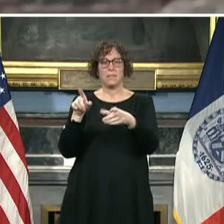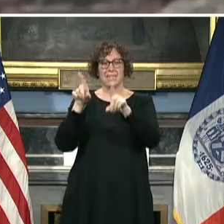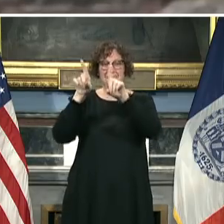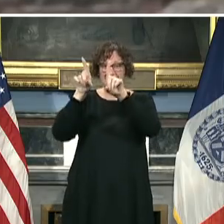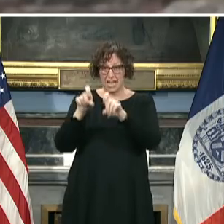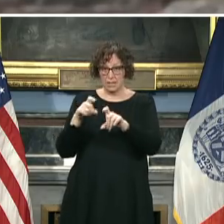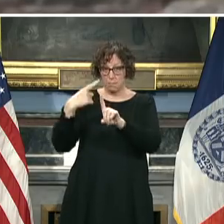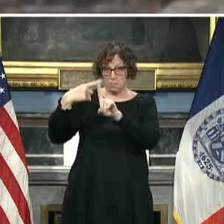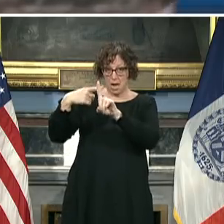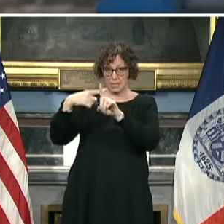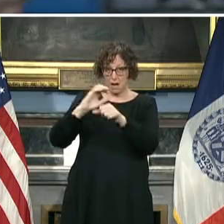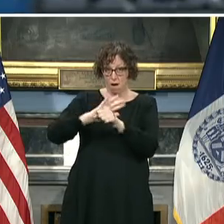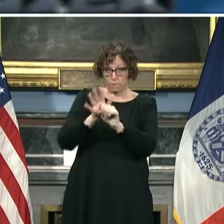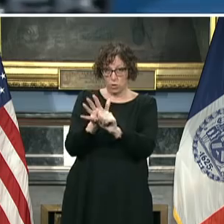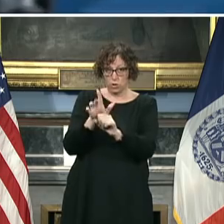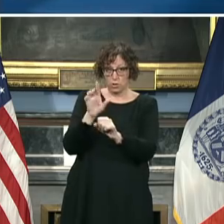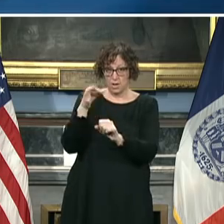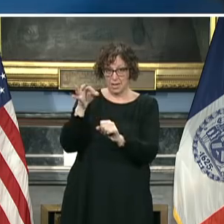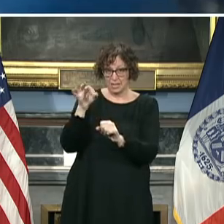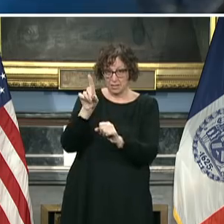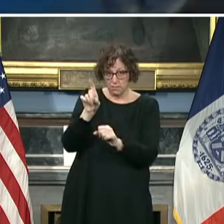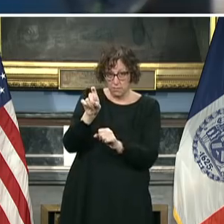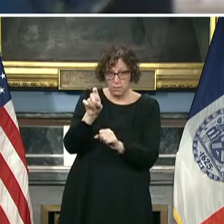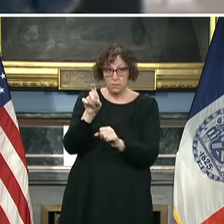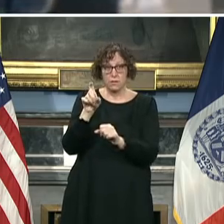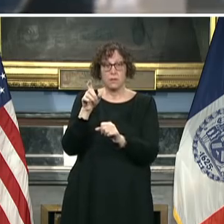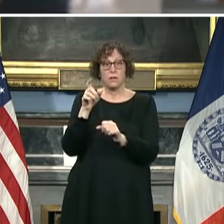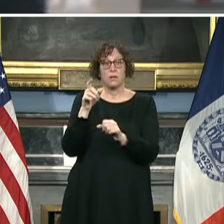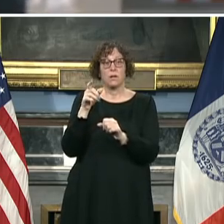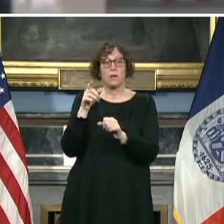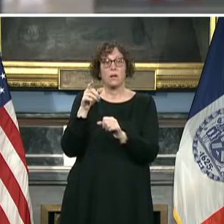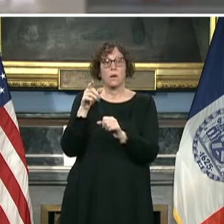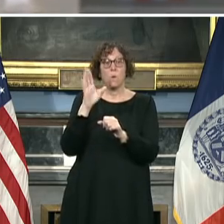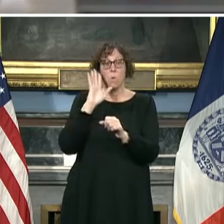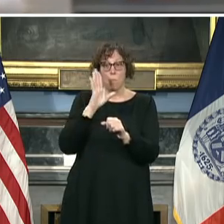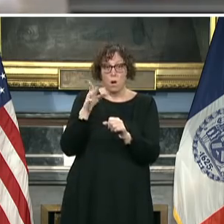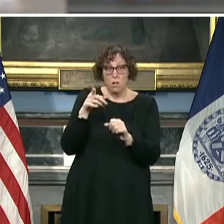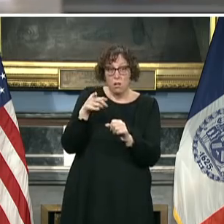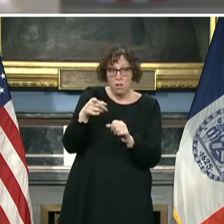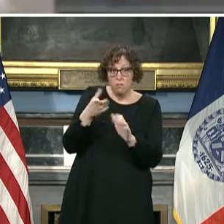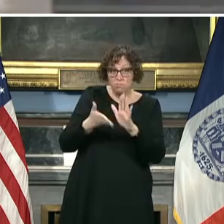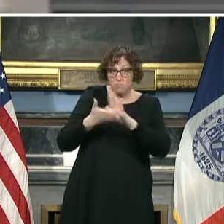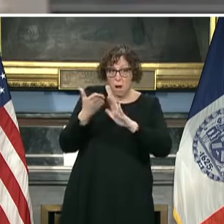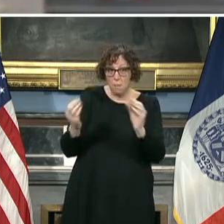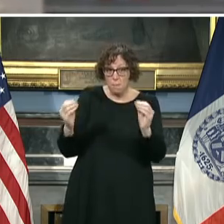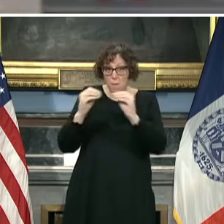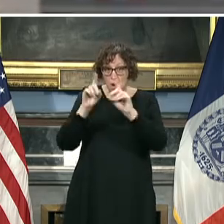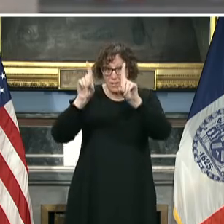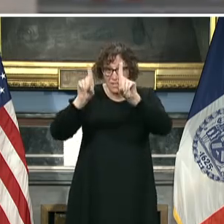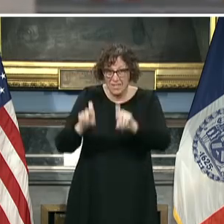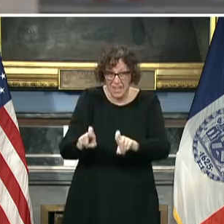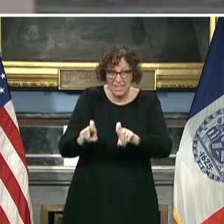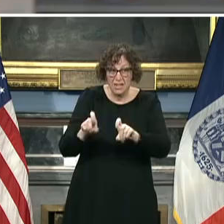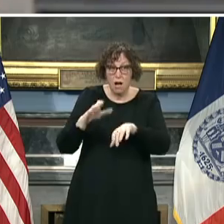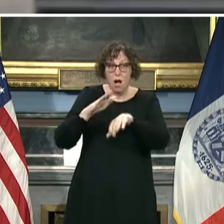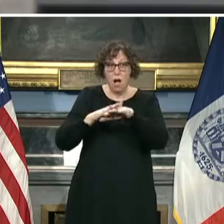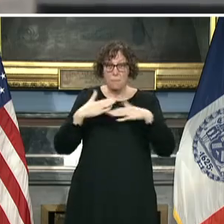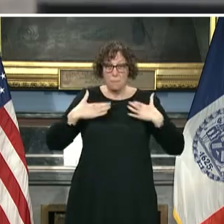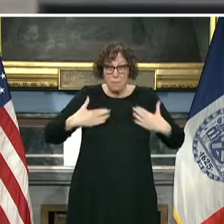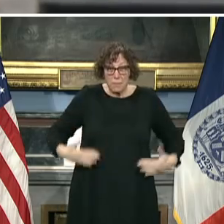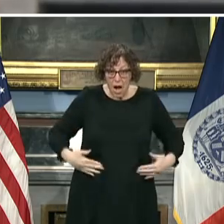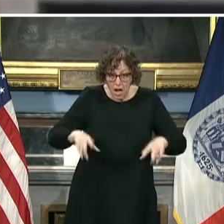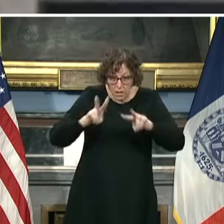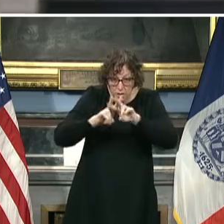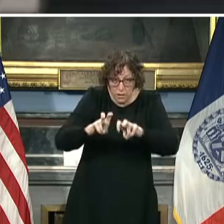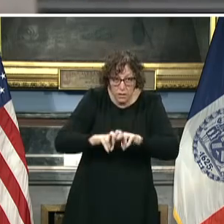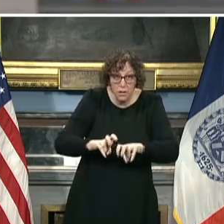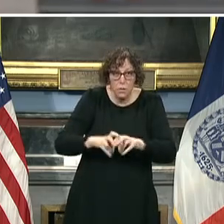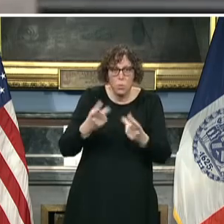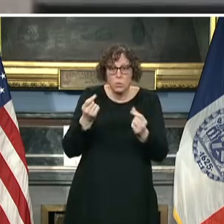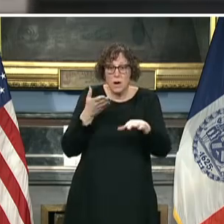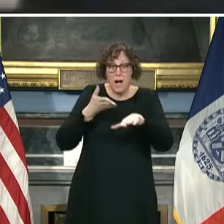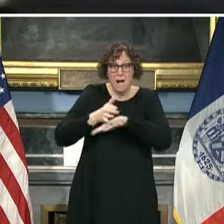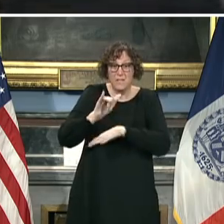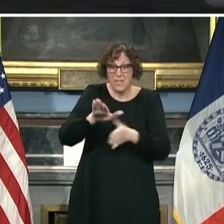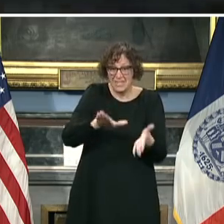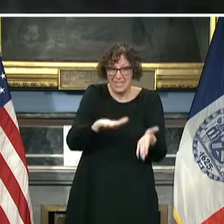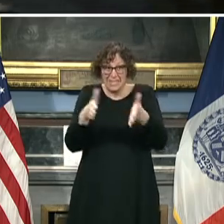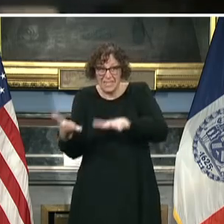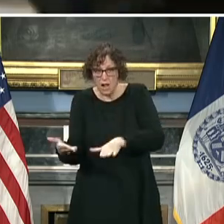[ INAUDIBLE